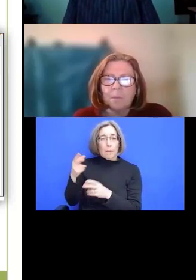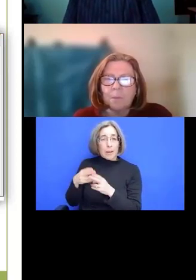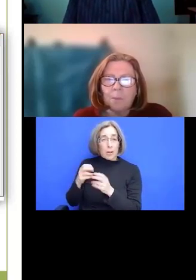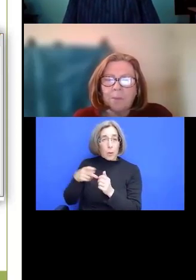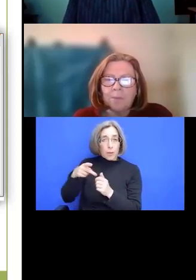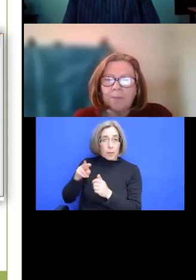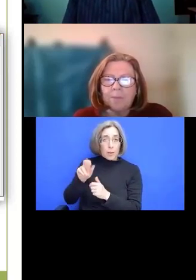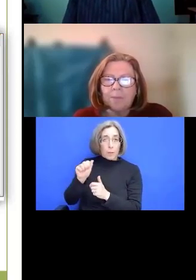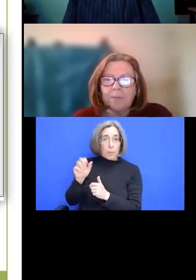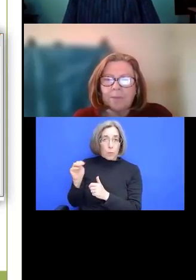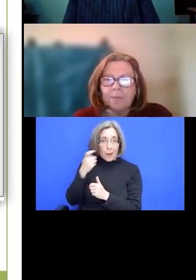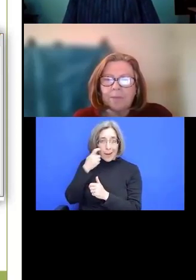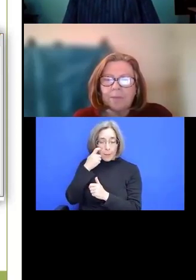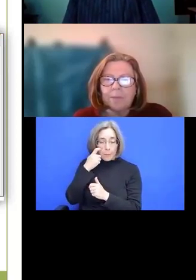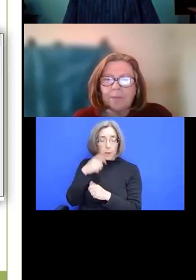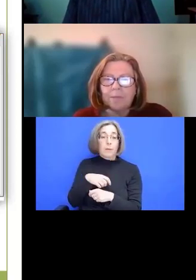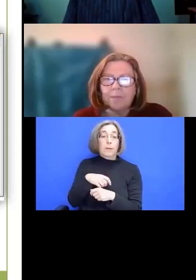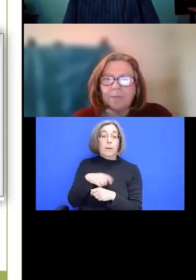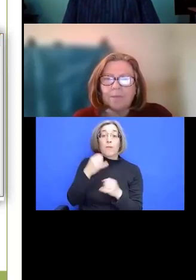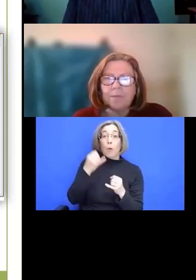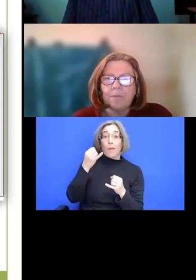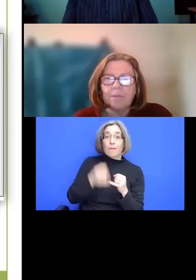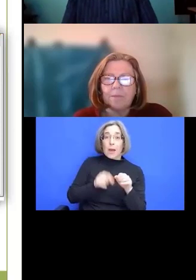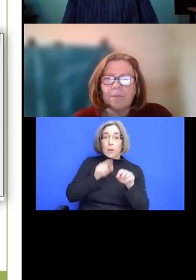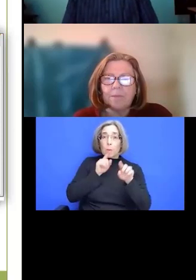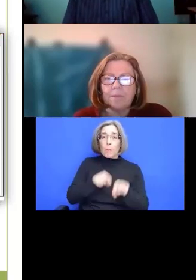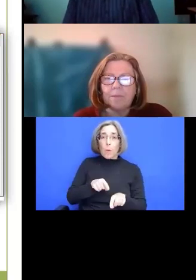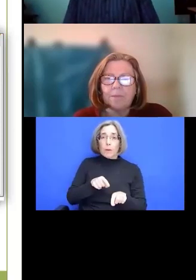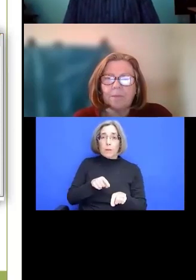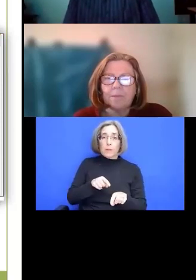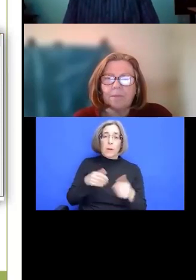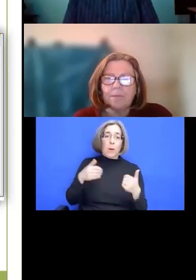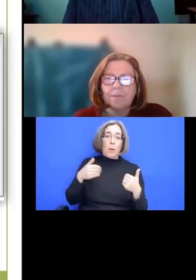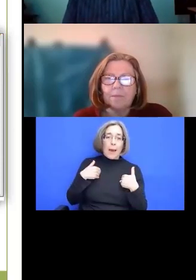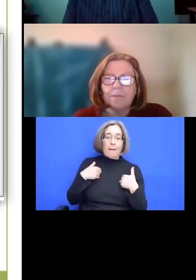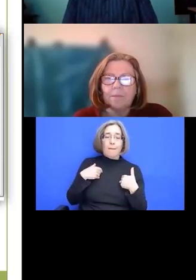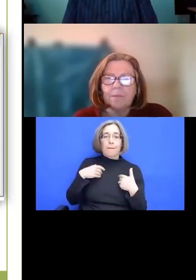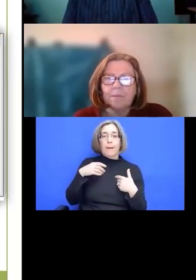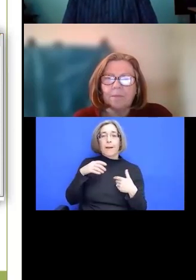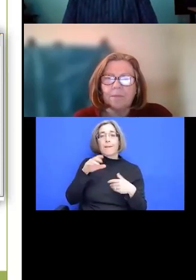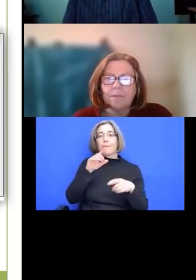When we're doing final reports, there is a final report additional materials request process.